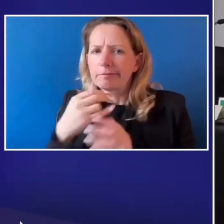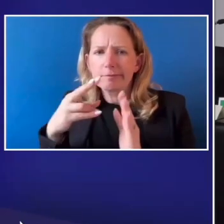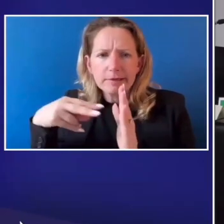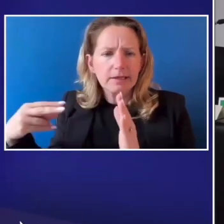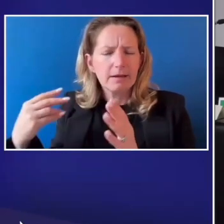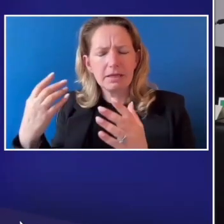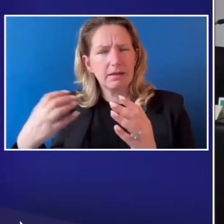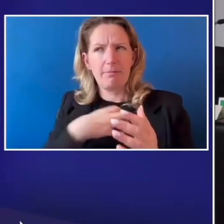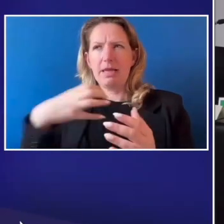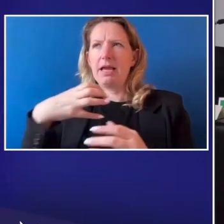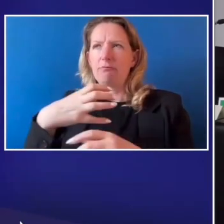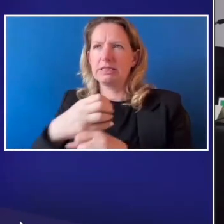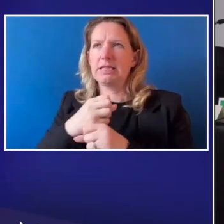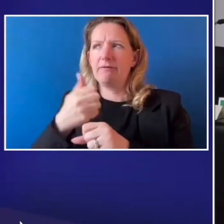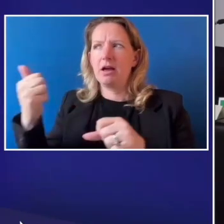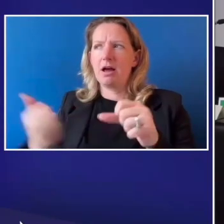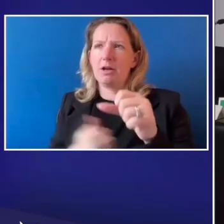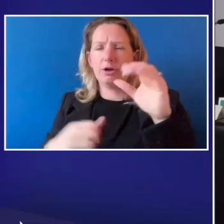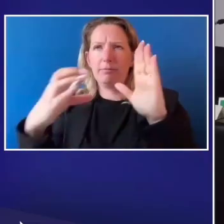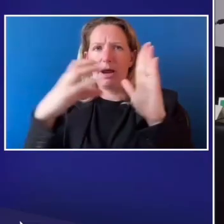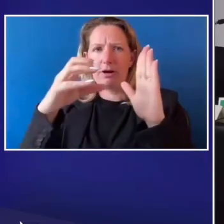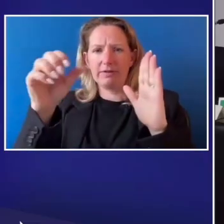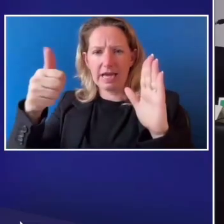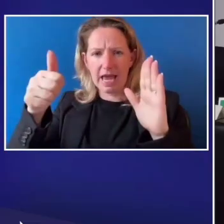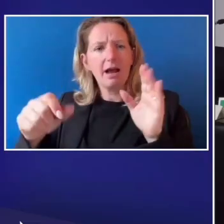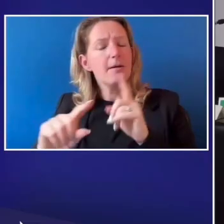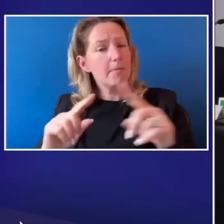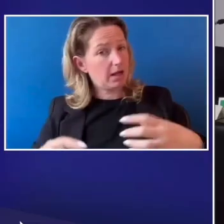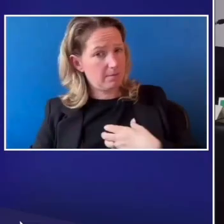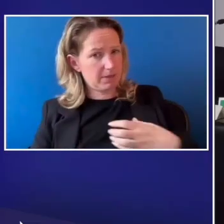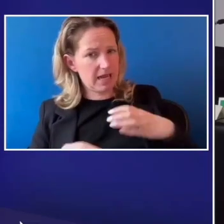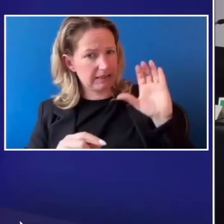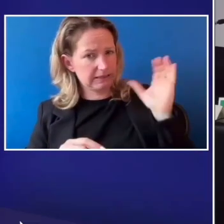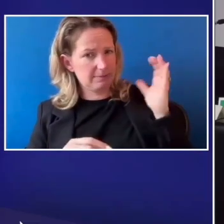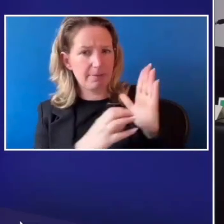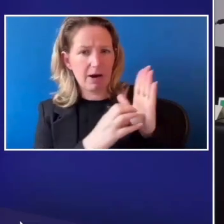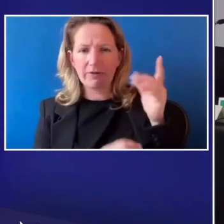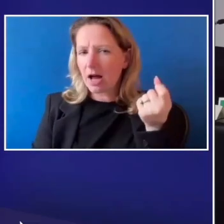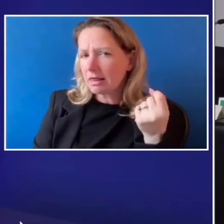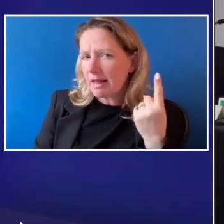10 in the past year, but the complaint seems to be in paragraph 11, unless I'm completely missing something.